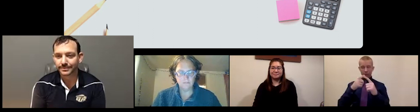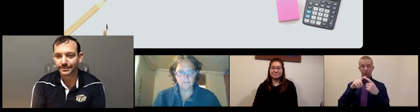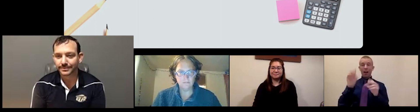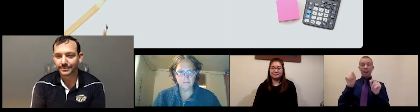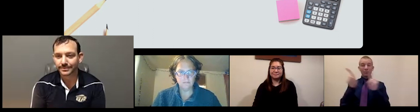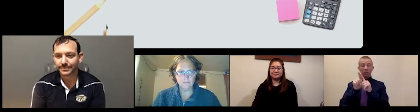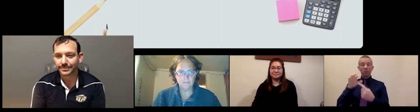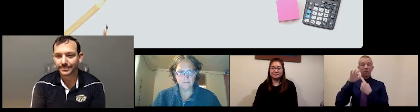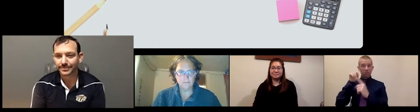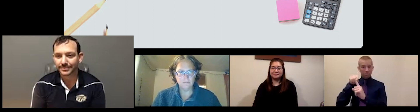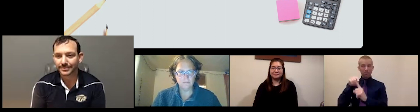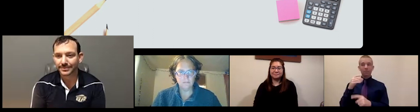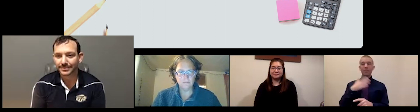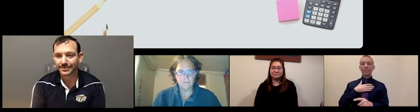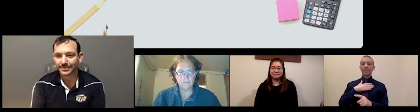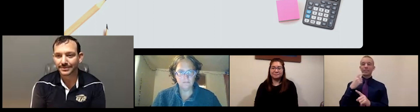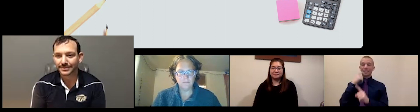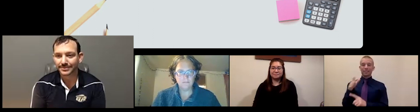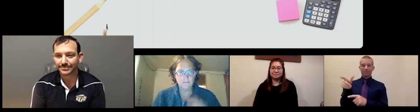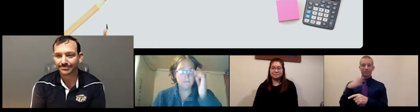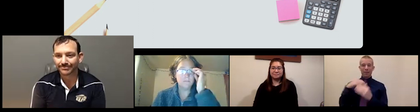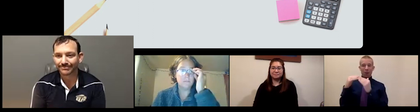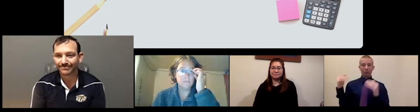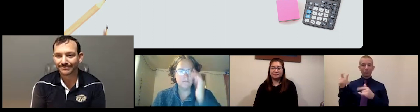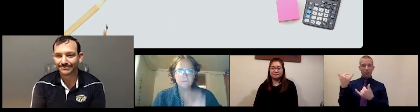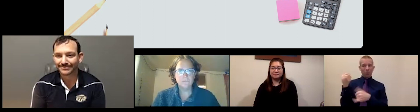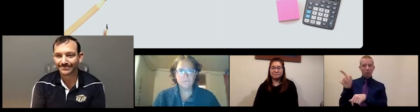Also, a special figure is my dentist co-worker who I work with now.